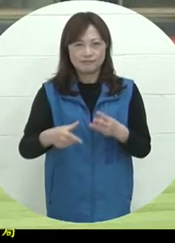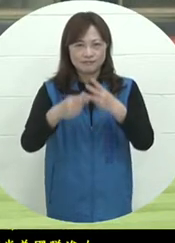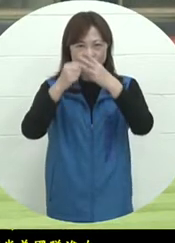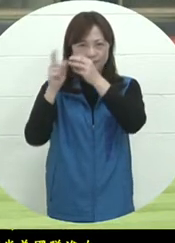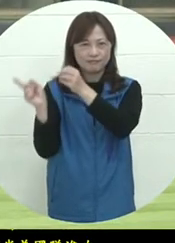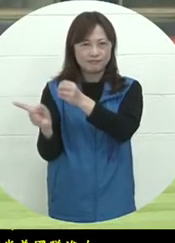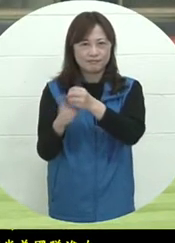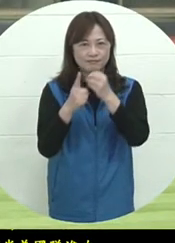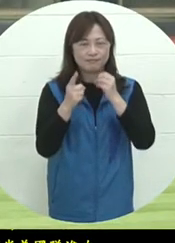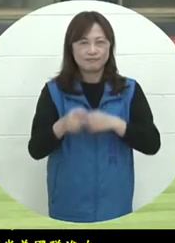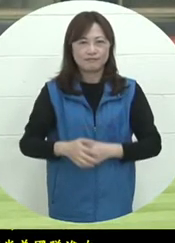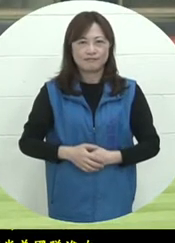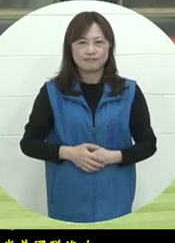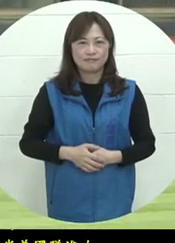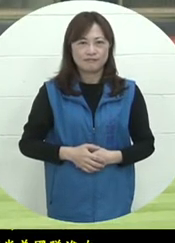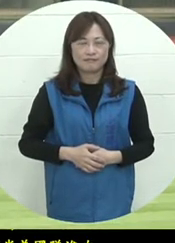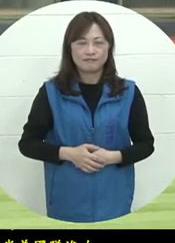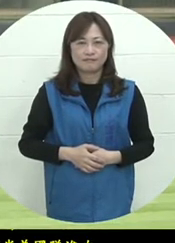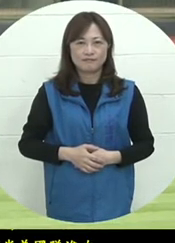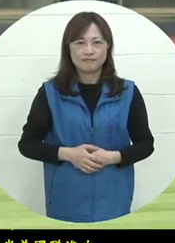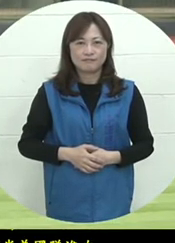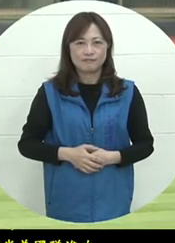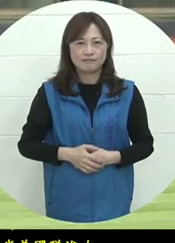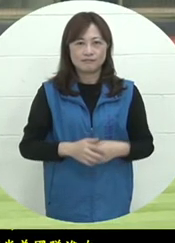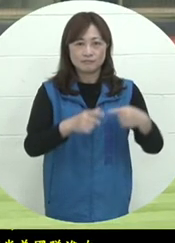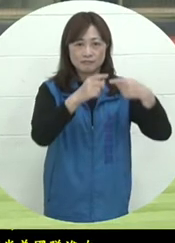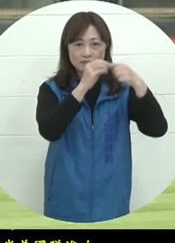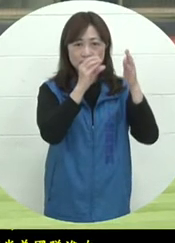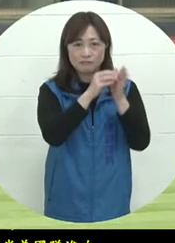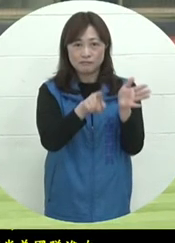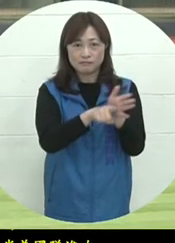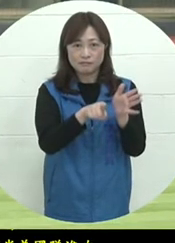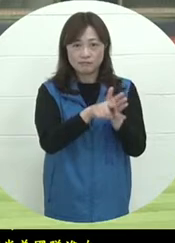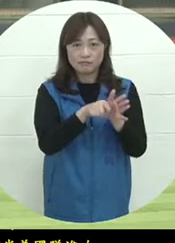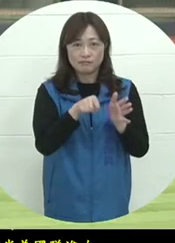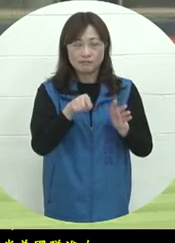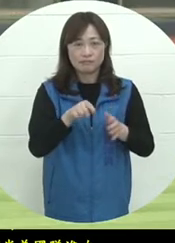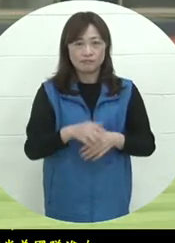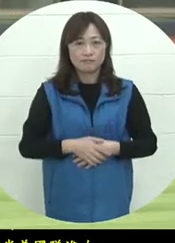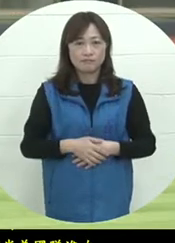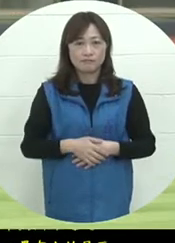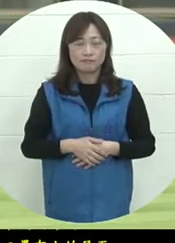. In the first inning, there was one. After the opponent squeezed out a hit,